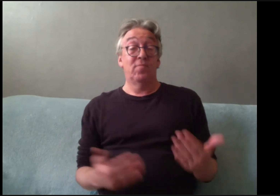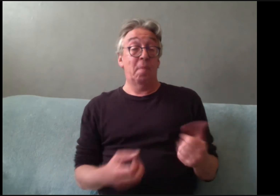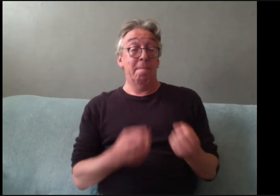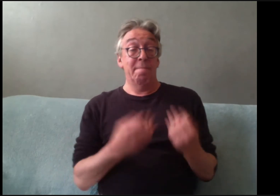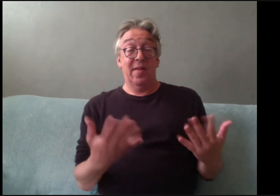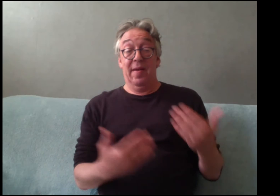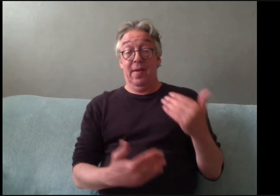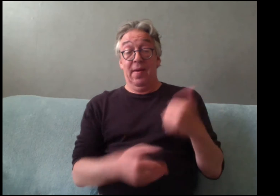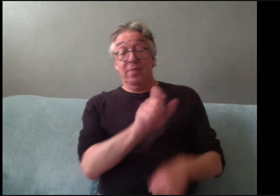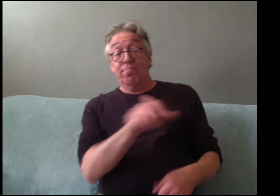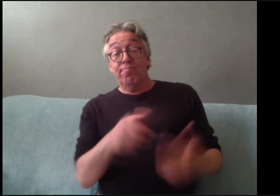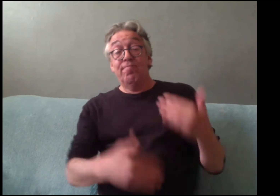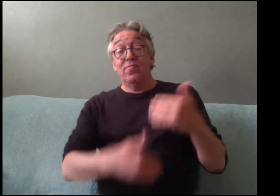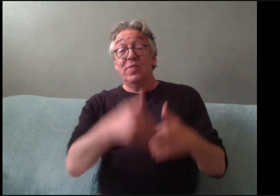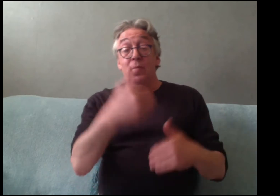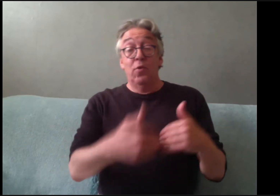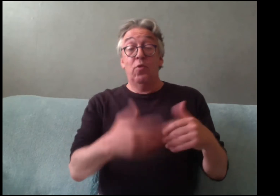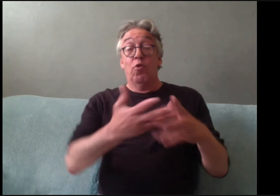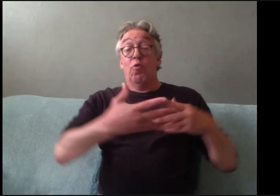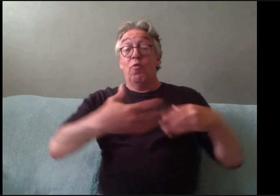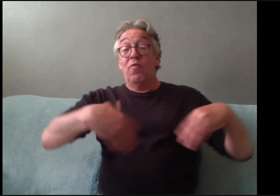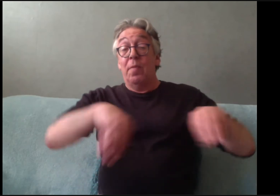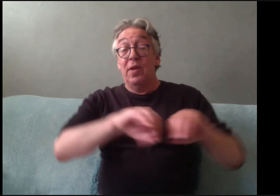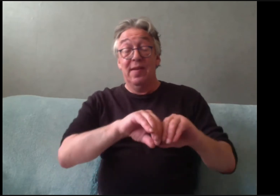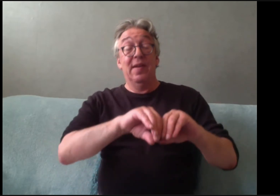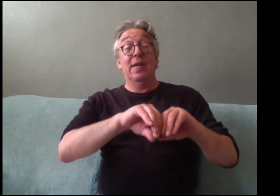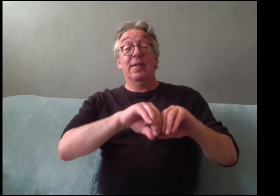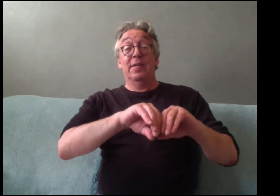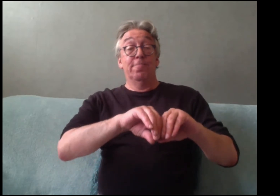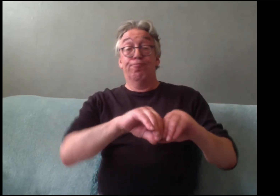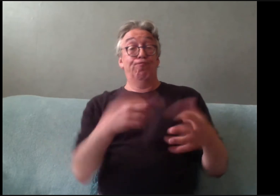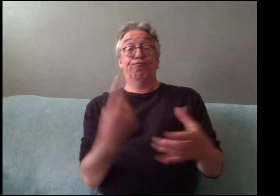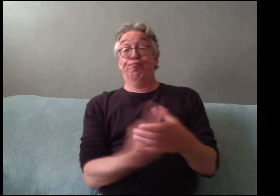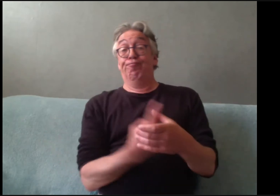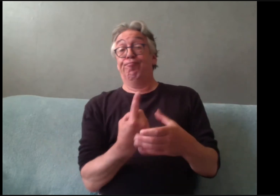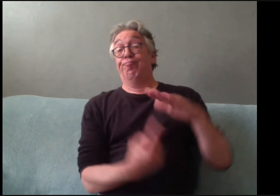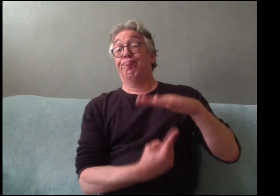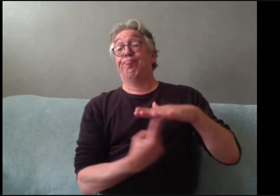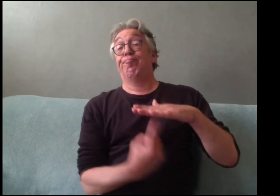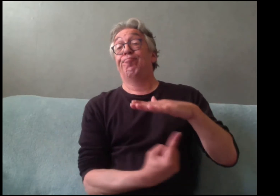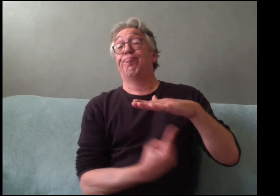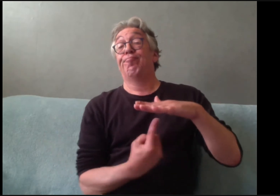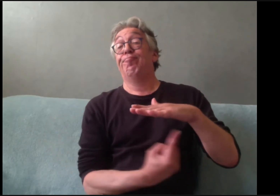Continuity of care, some of which hasnâ€™t been deprogrammed,